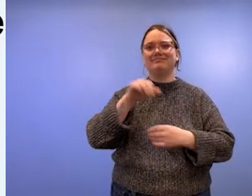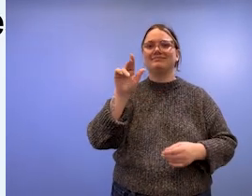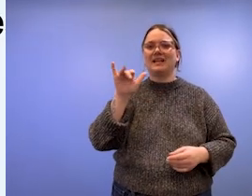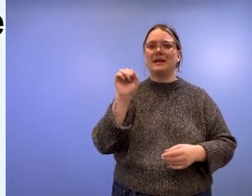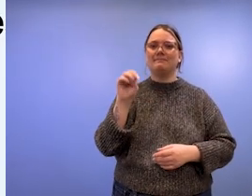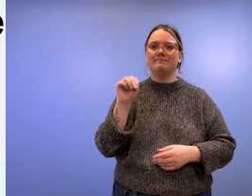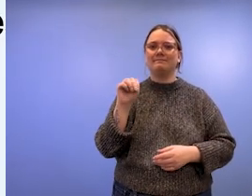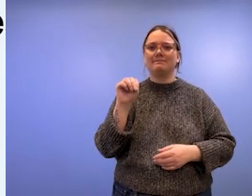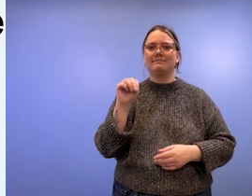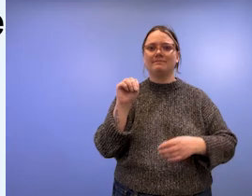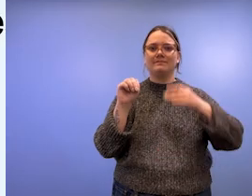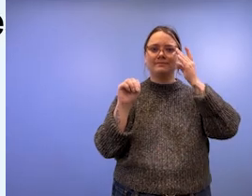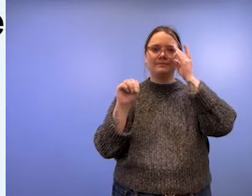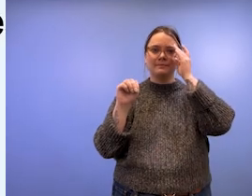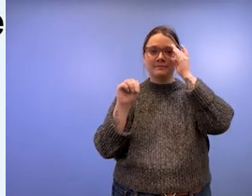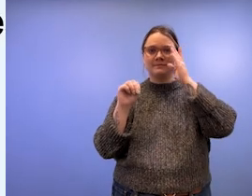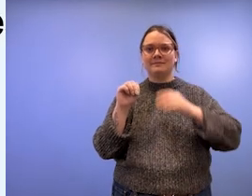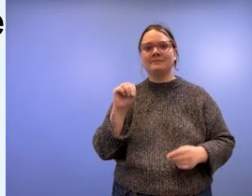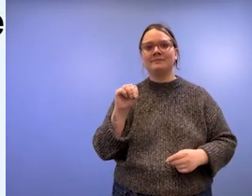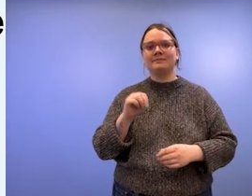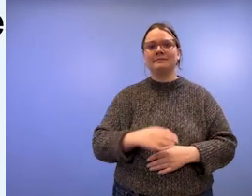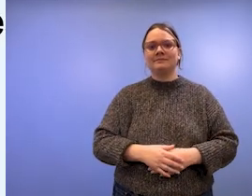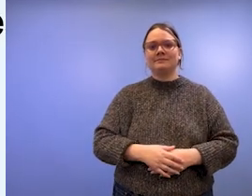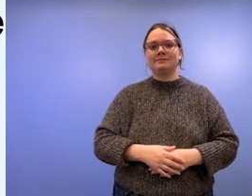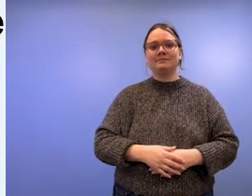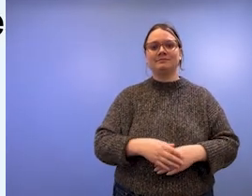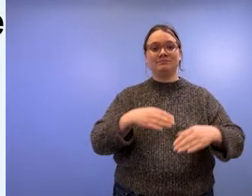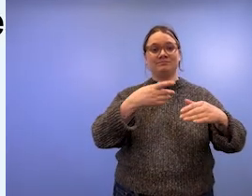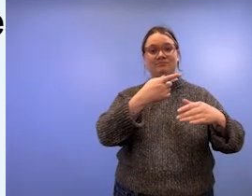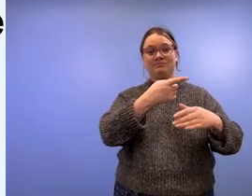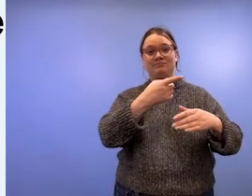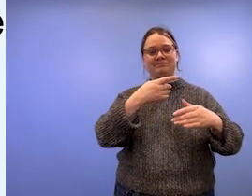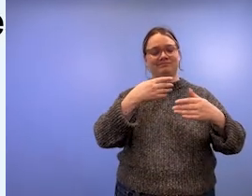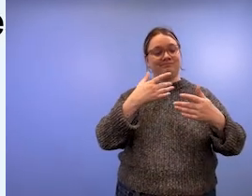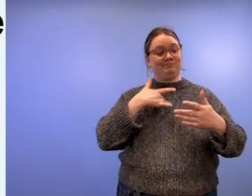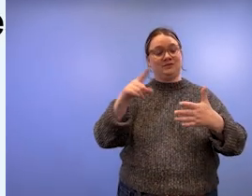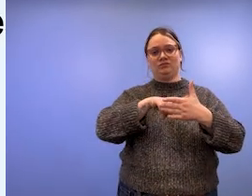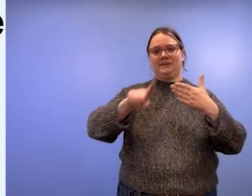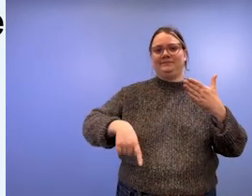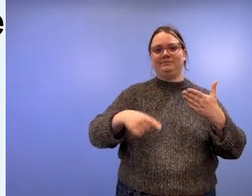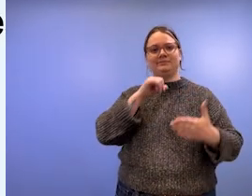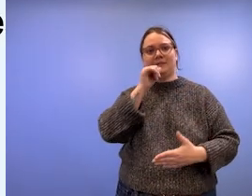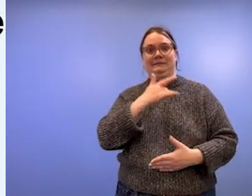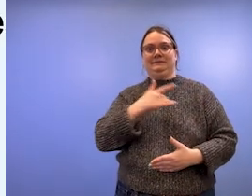were not designed to be accessible at all. Often ableism is a result of unconscious bias, sorry,